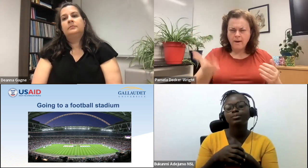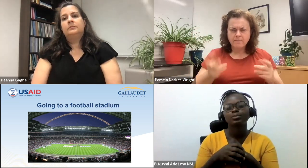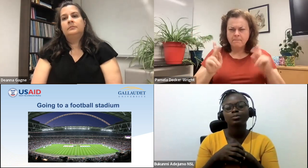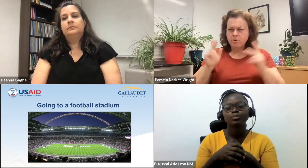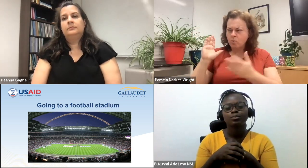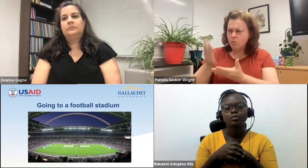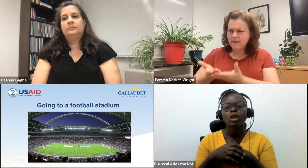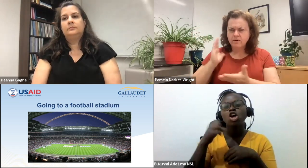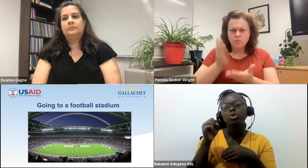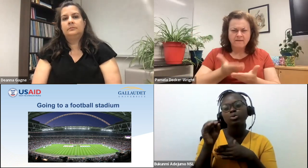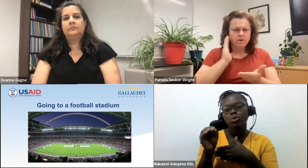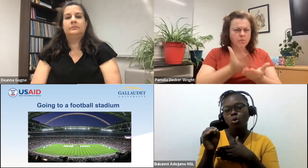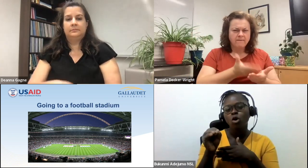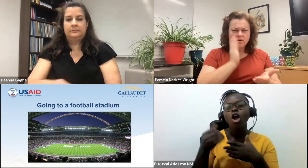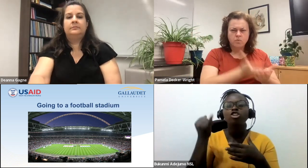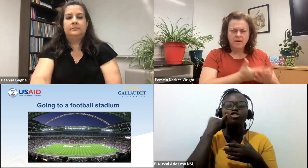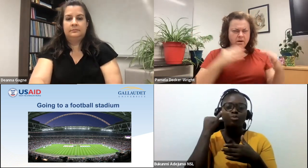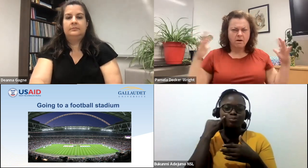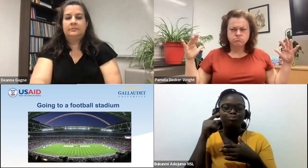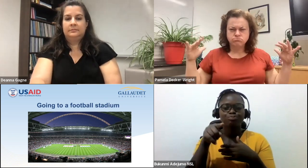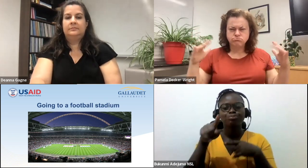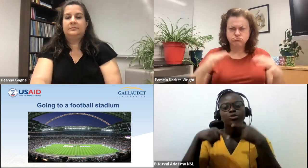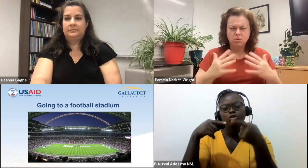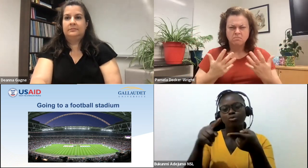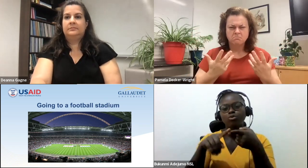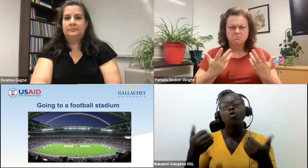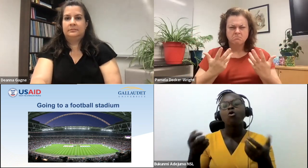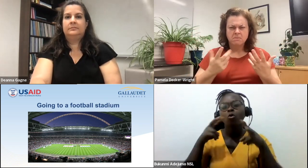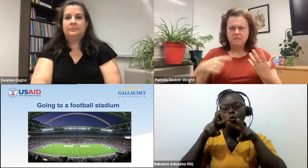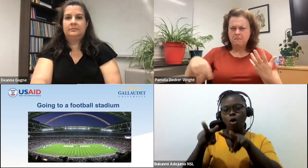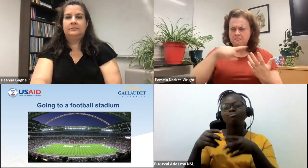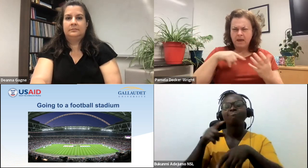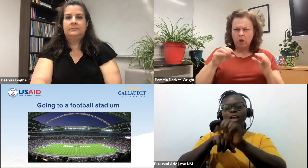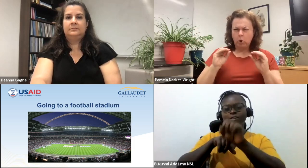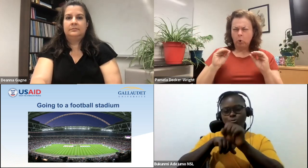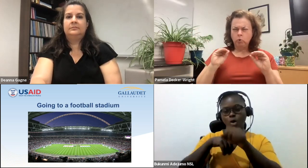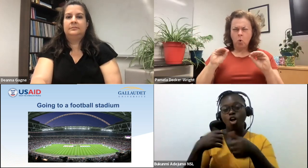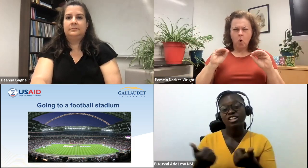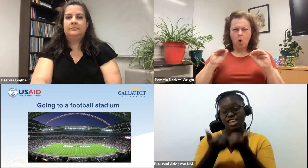if you were doing that, as everyone's arriving to the stadium. The game's about to begin.